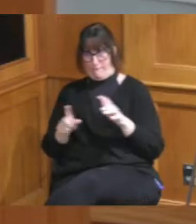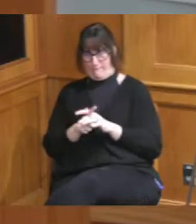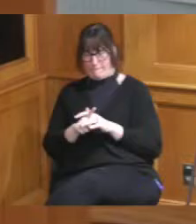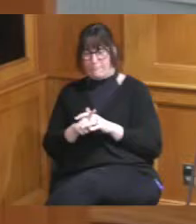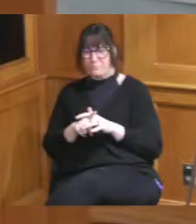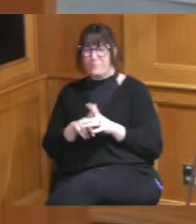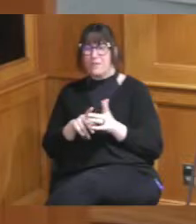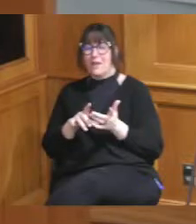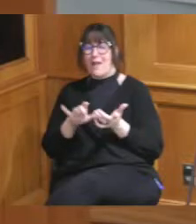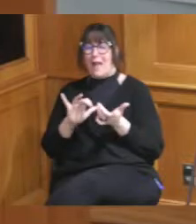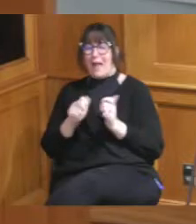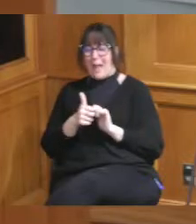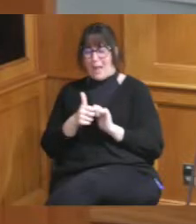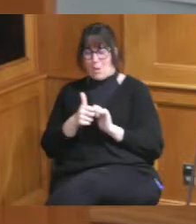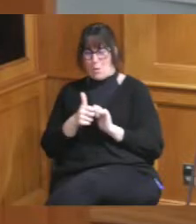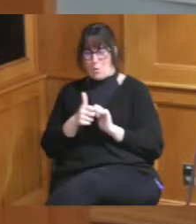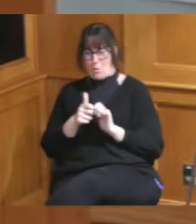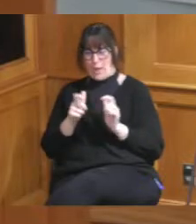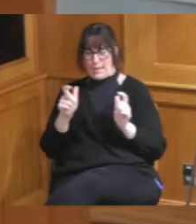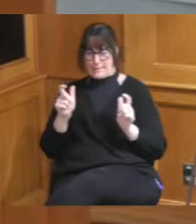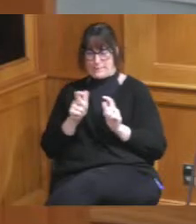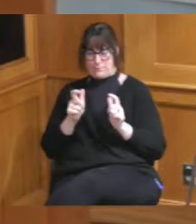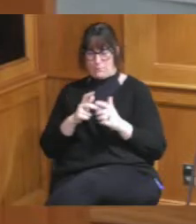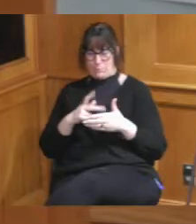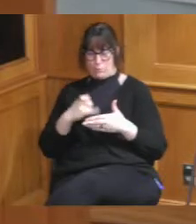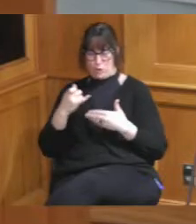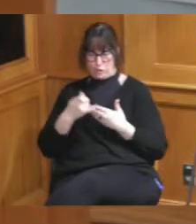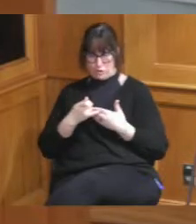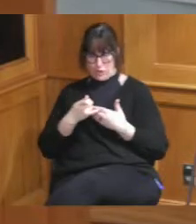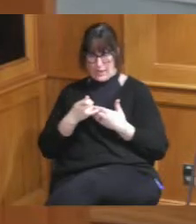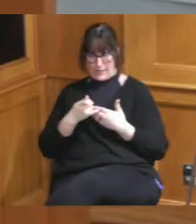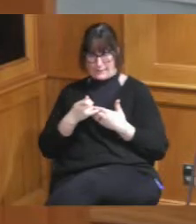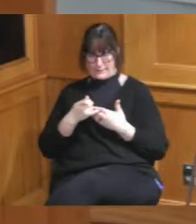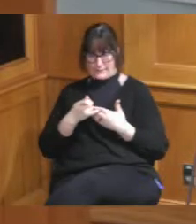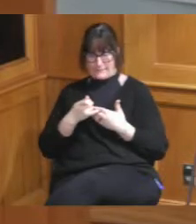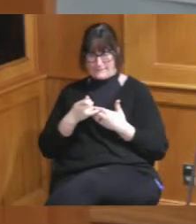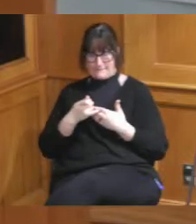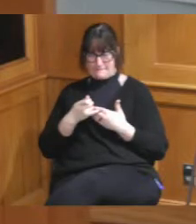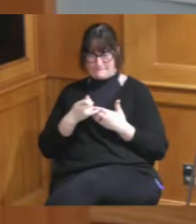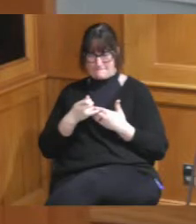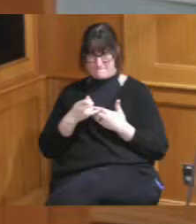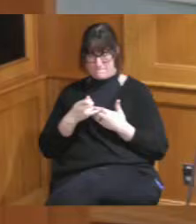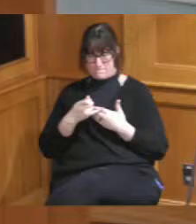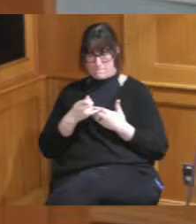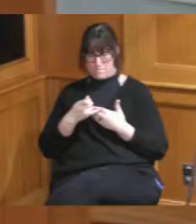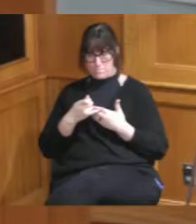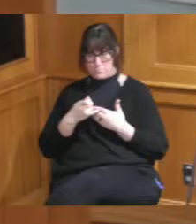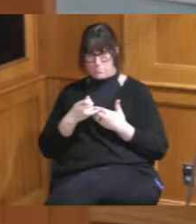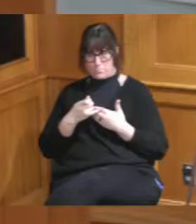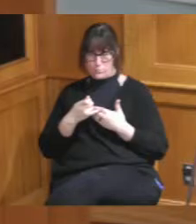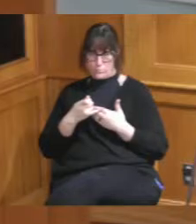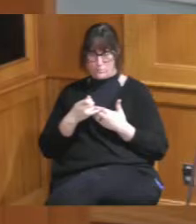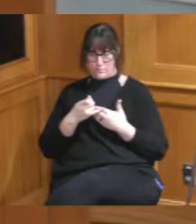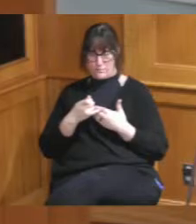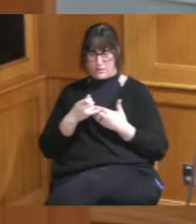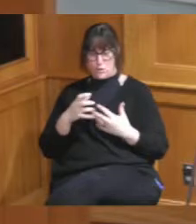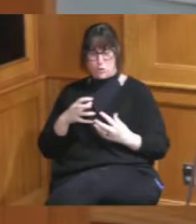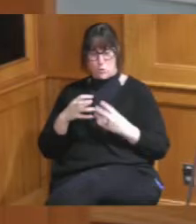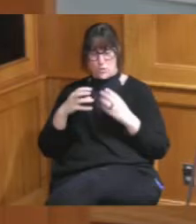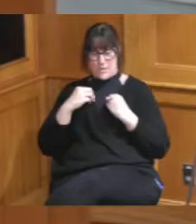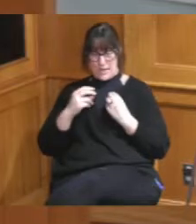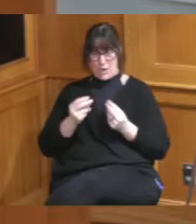help a smaller project a smaller landlord you know take this on quickly and and make sure it's going